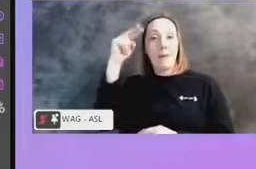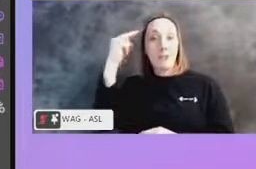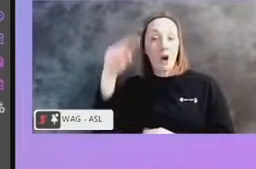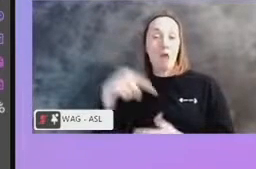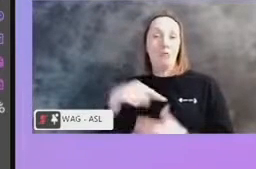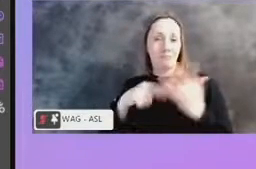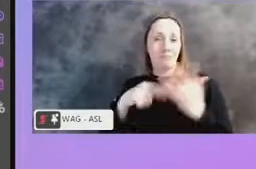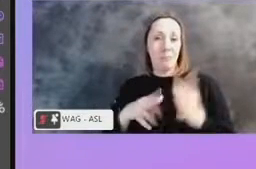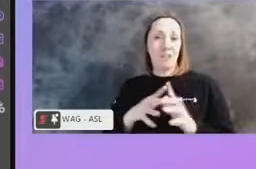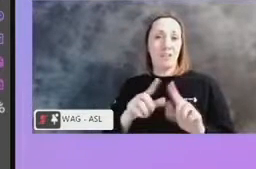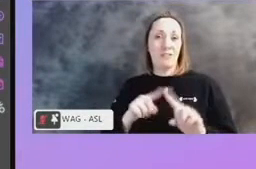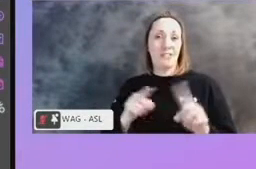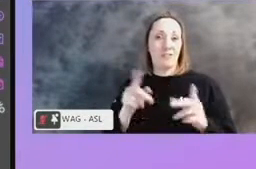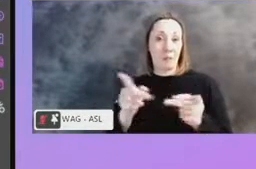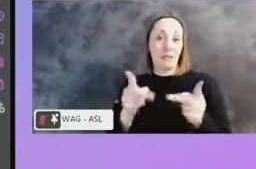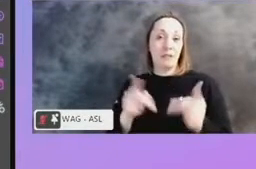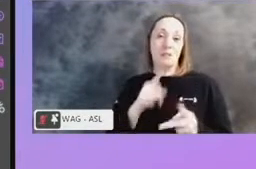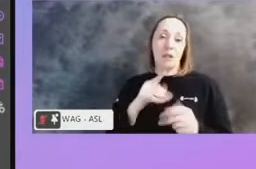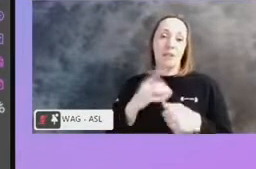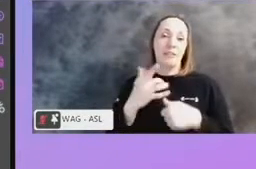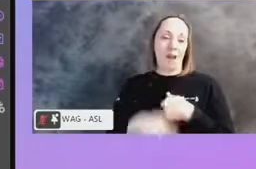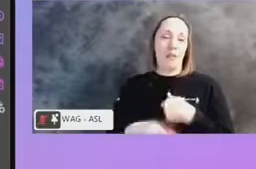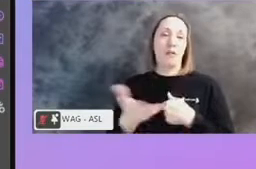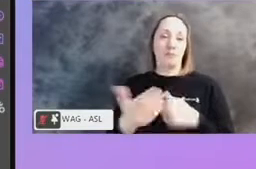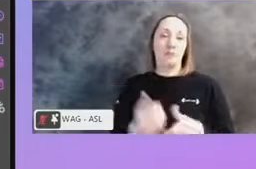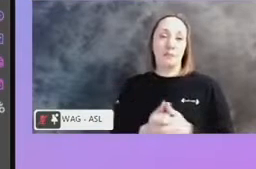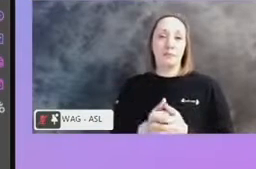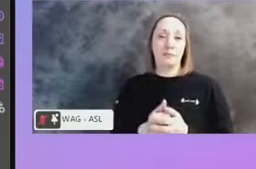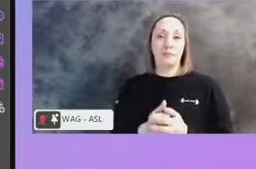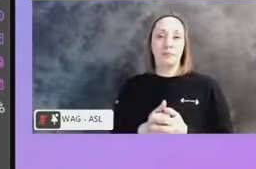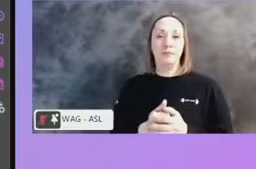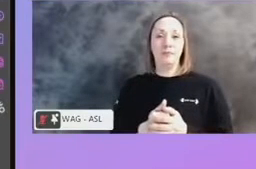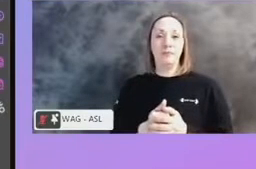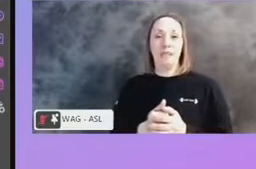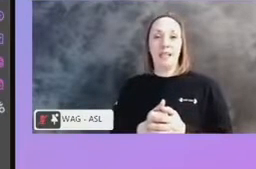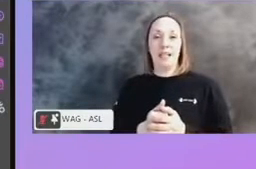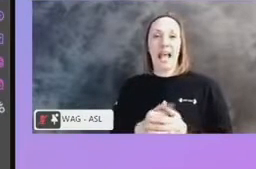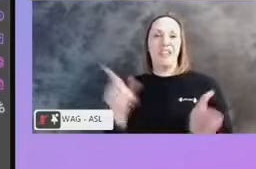format. Available in the US Canada, France, India, UK, a